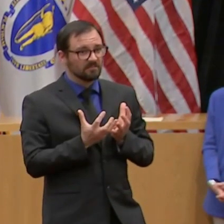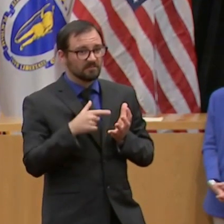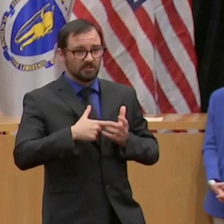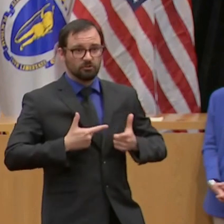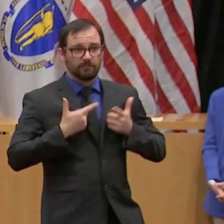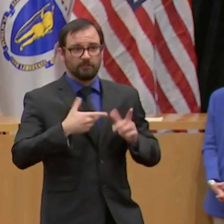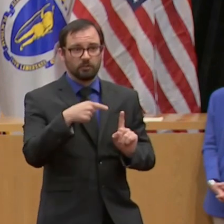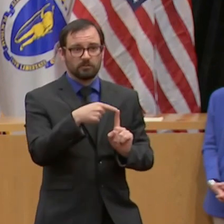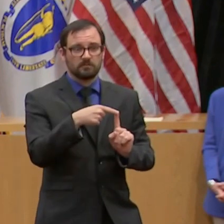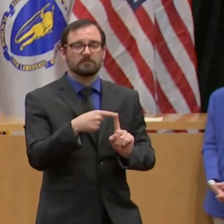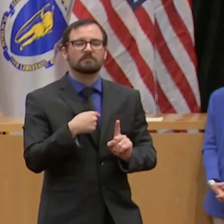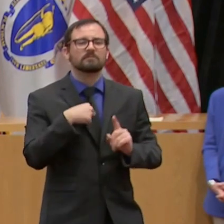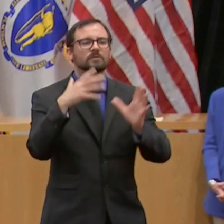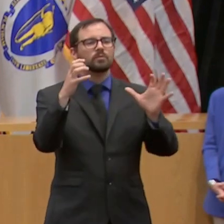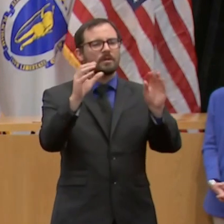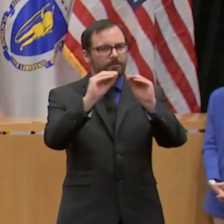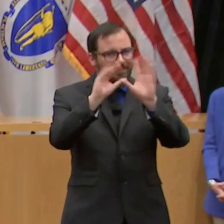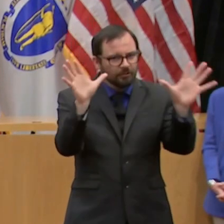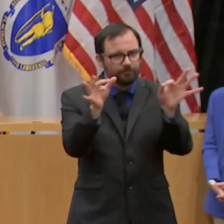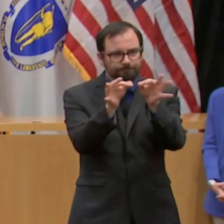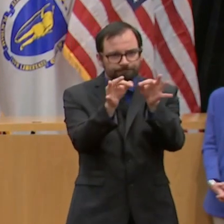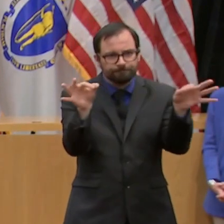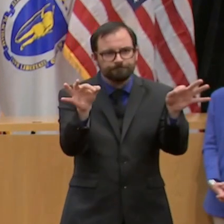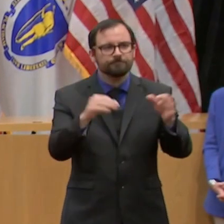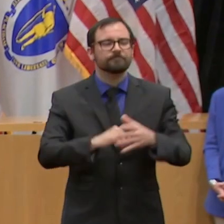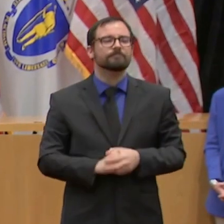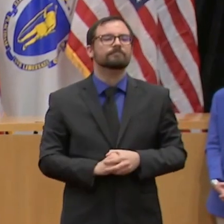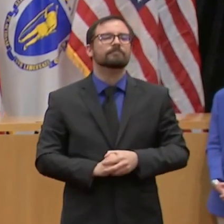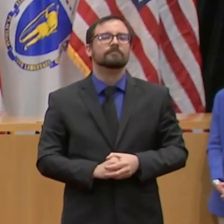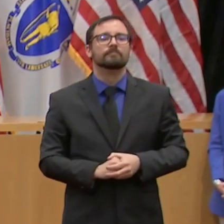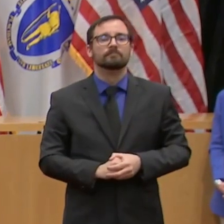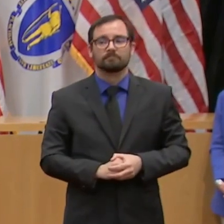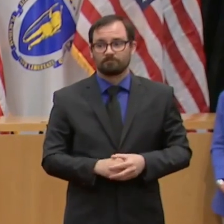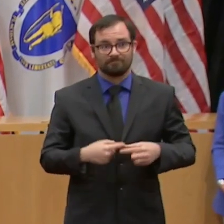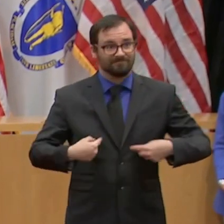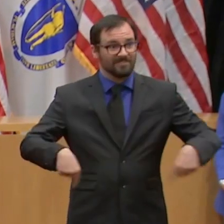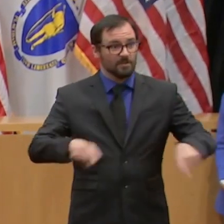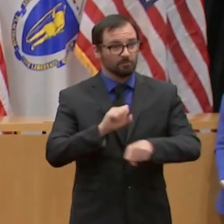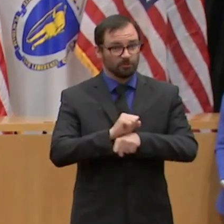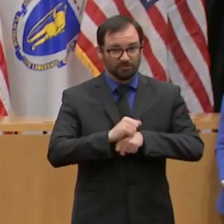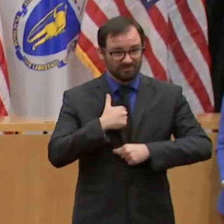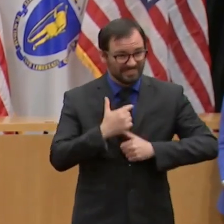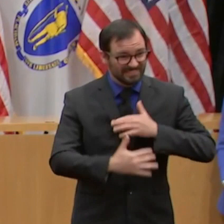AND THE IMPACT THAT THAT HAS ON YOUR MENTAL AND PHYSICAL ABILITIES. SO TODAY WE WANT TO MAKE CLEAR